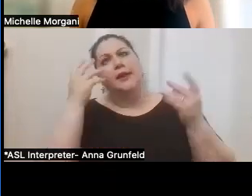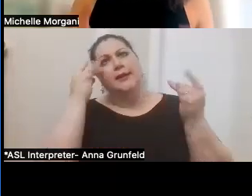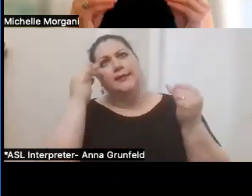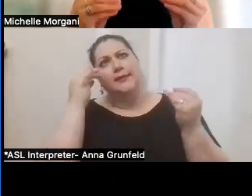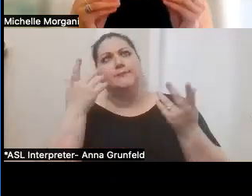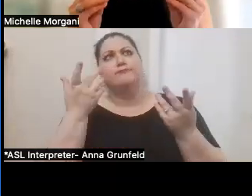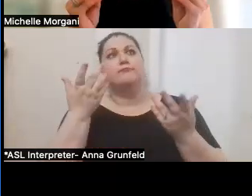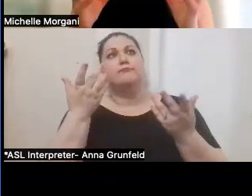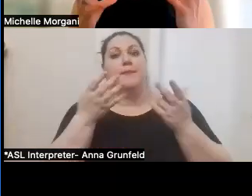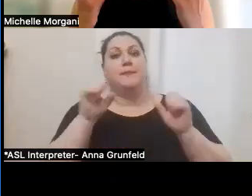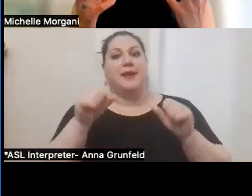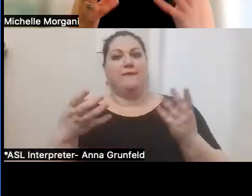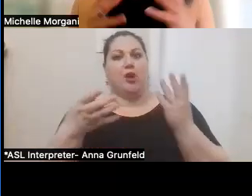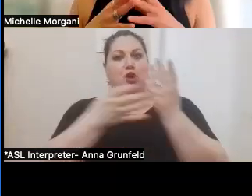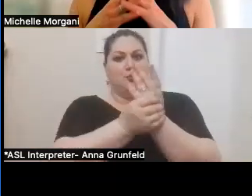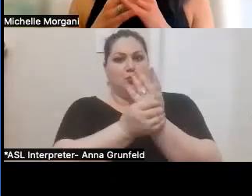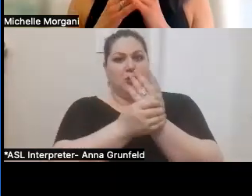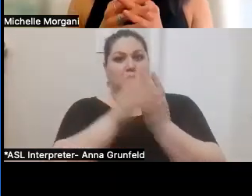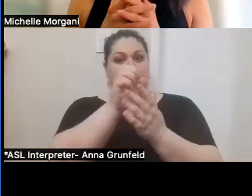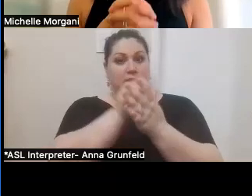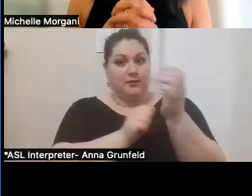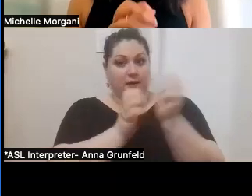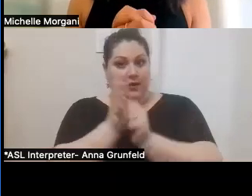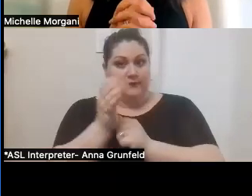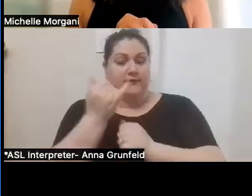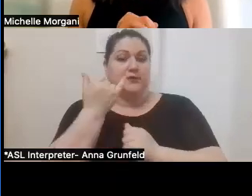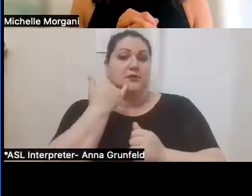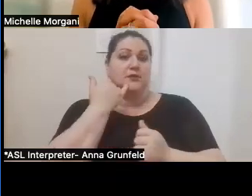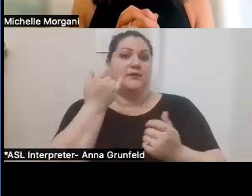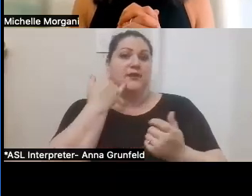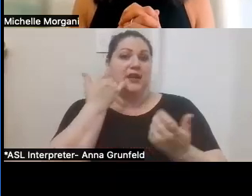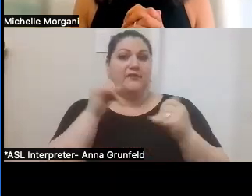is having any issues or concerns or any inflammation in the hands during this time.